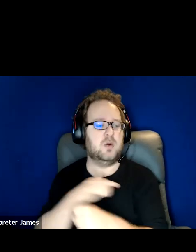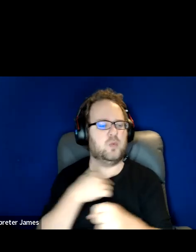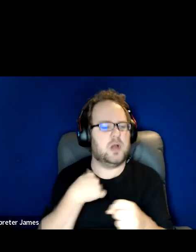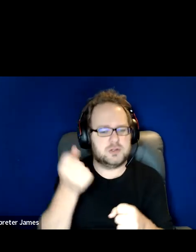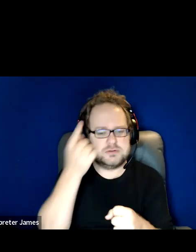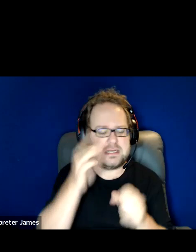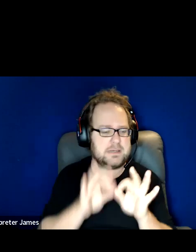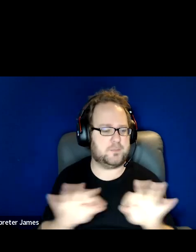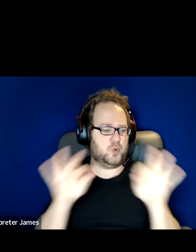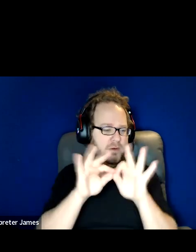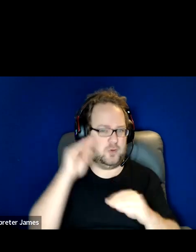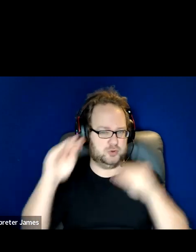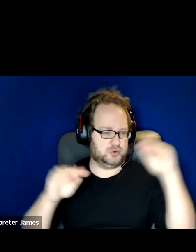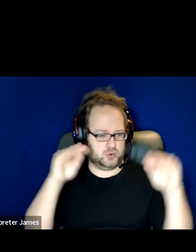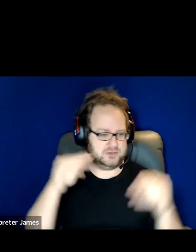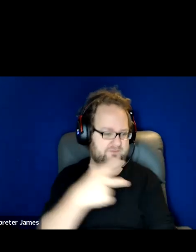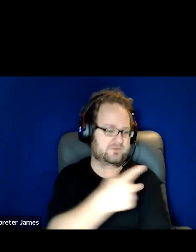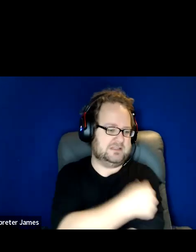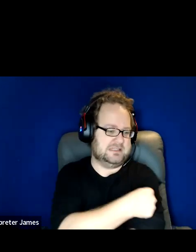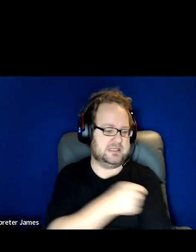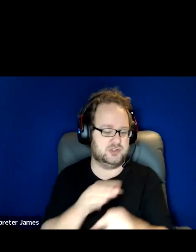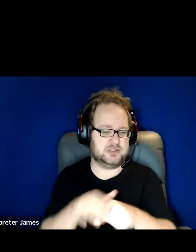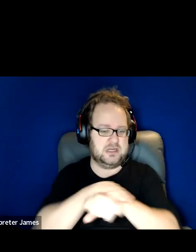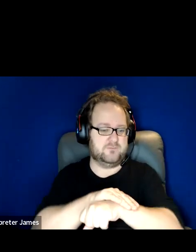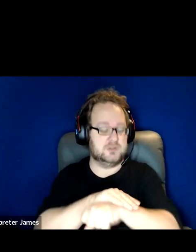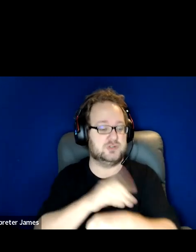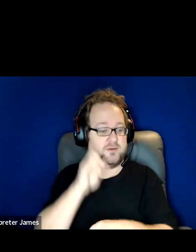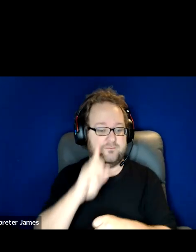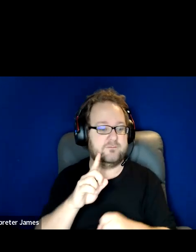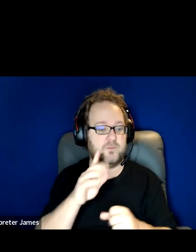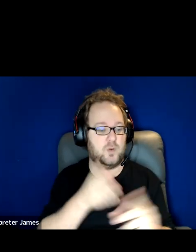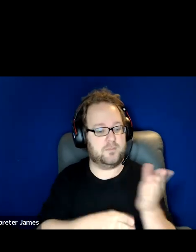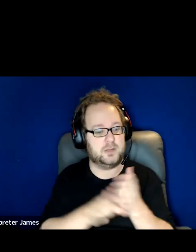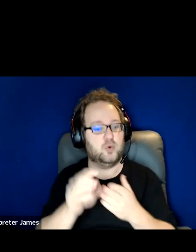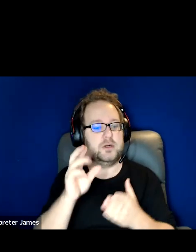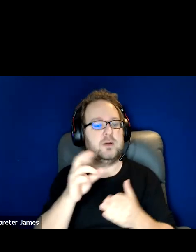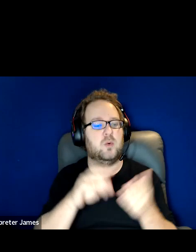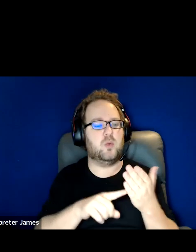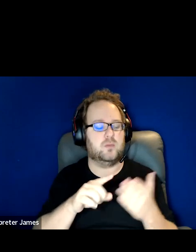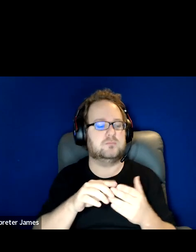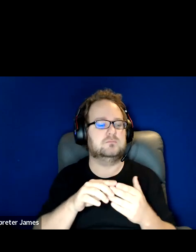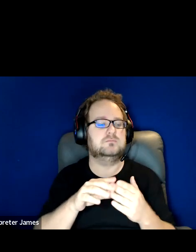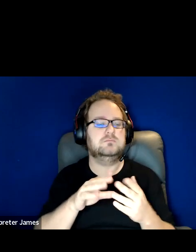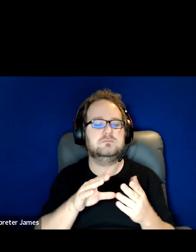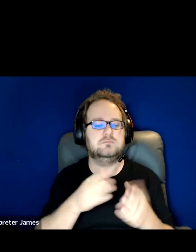in adult vaccines especially in ethnic and minority communities. We have seen great success engaging